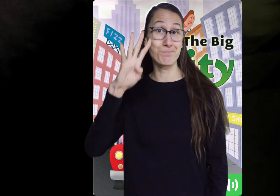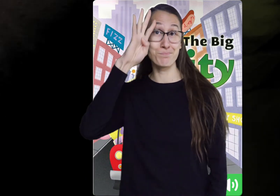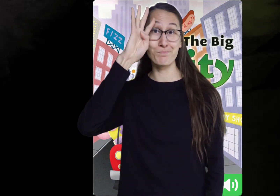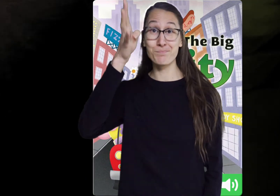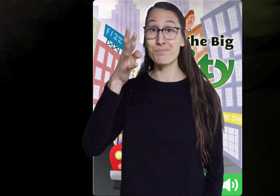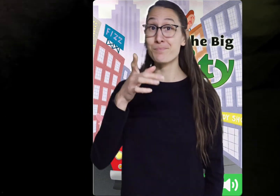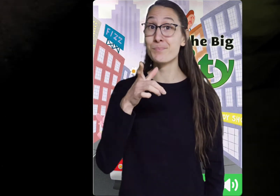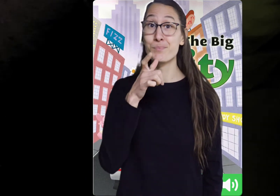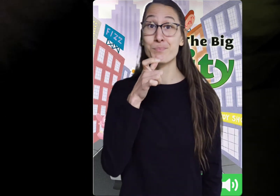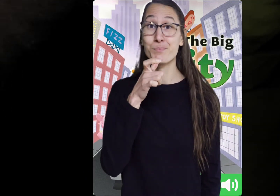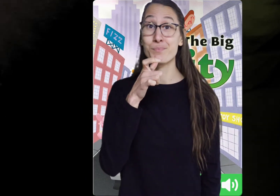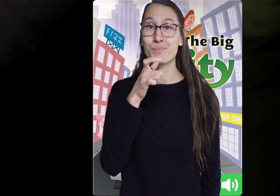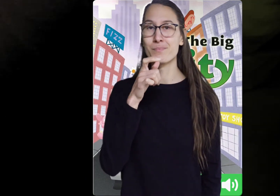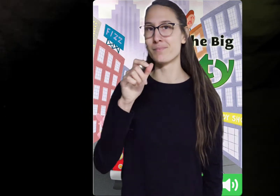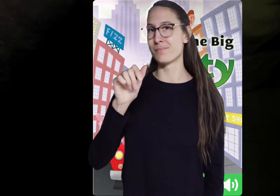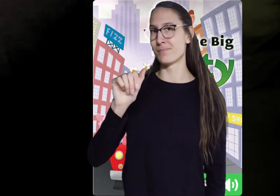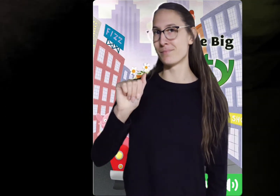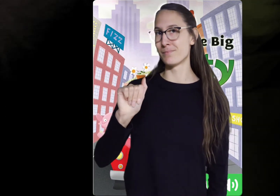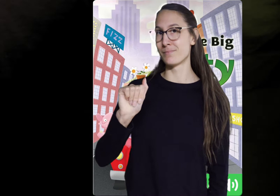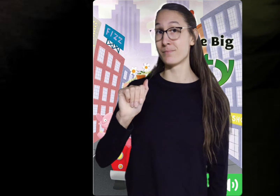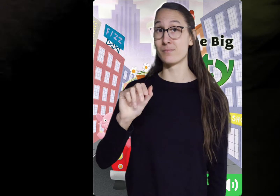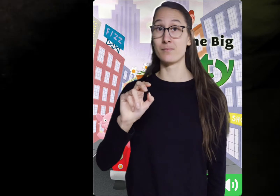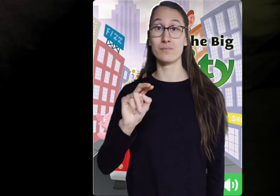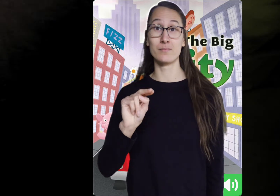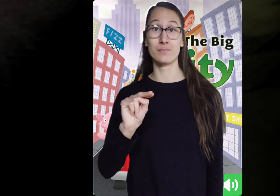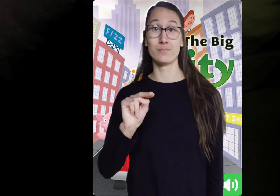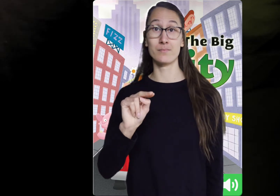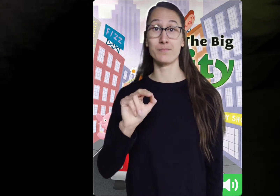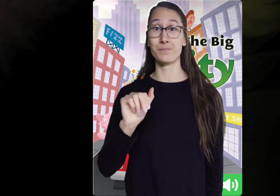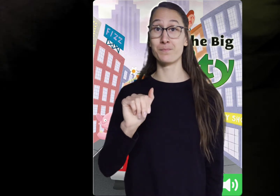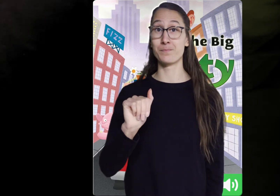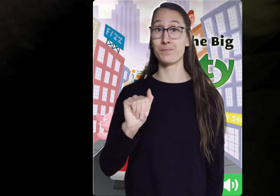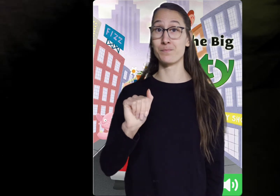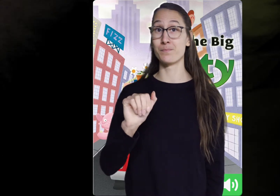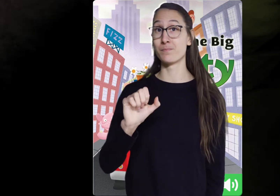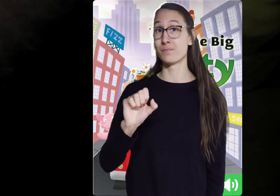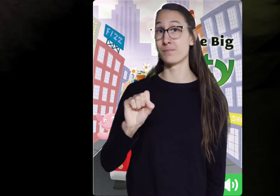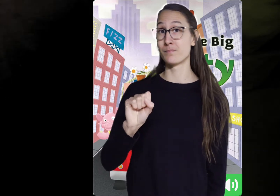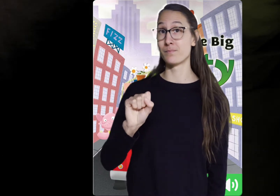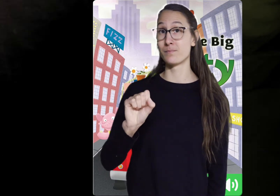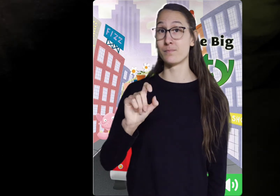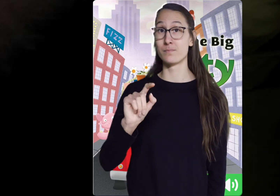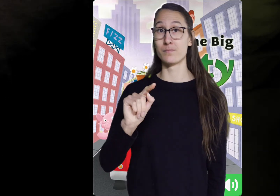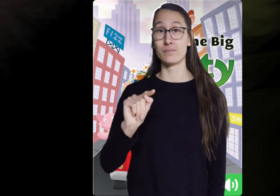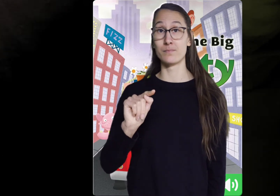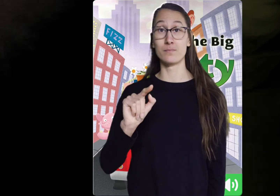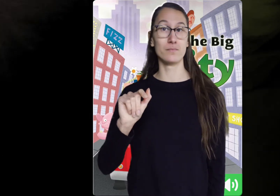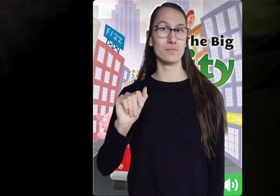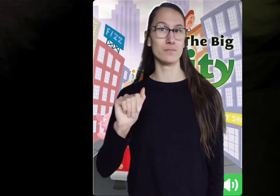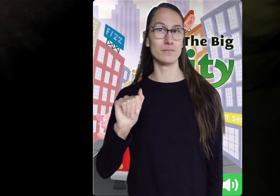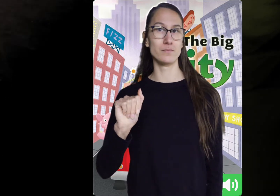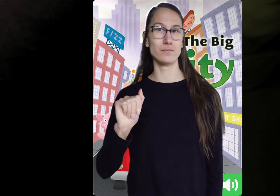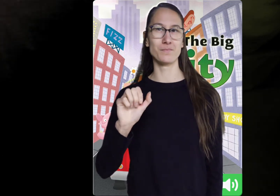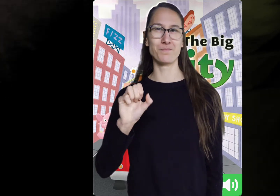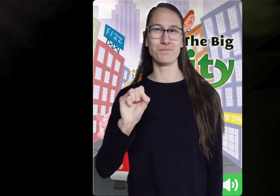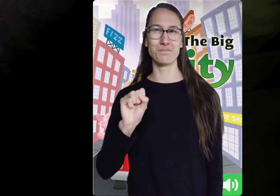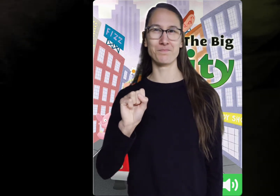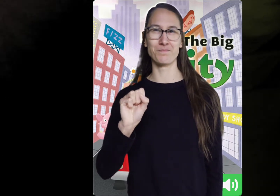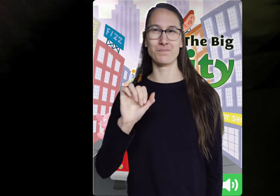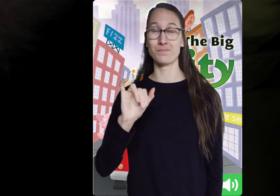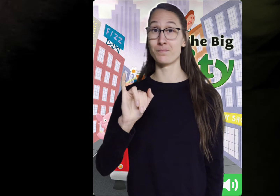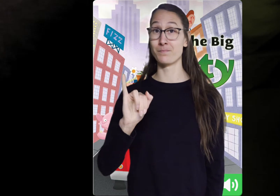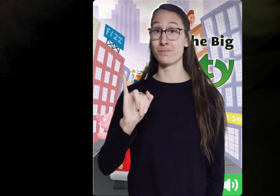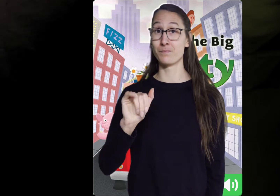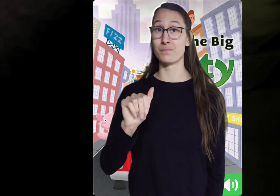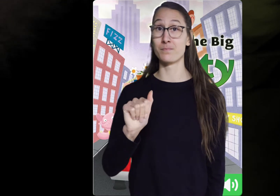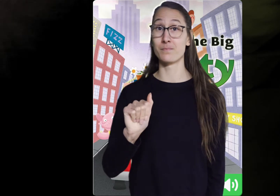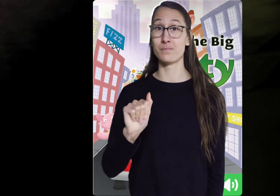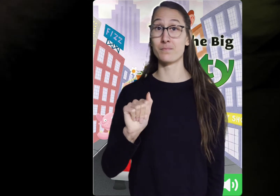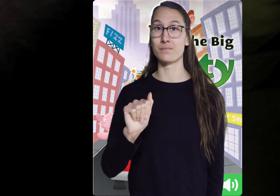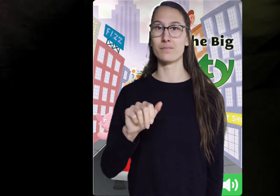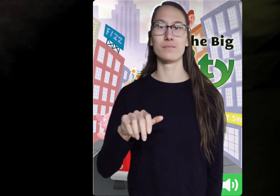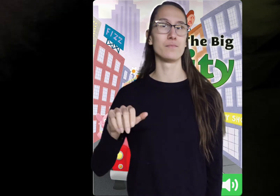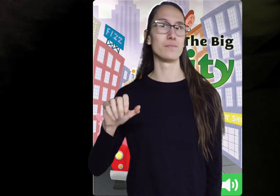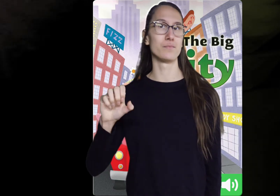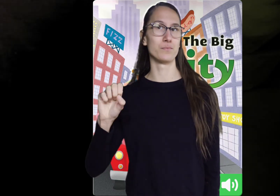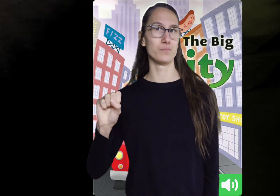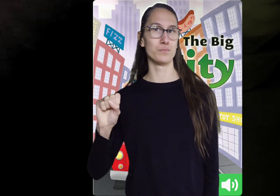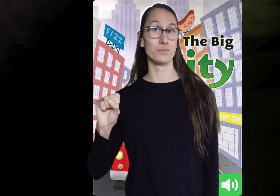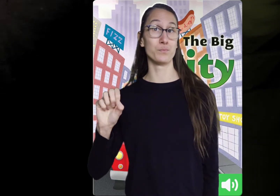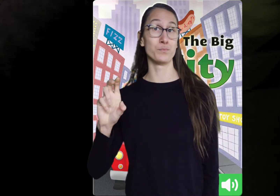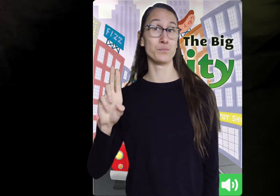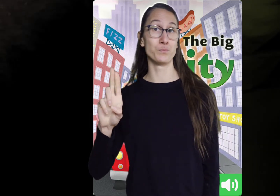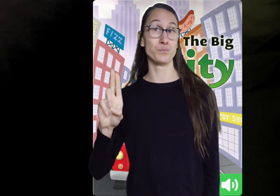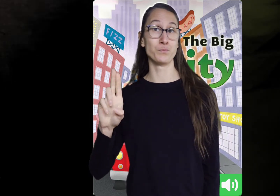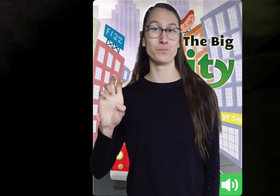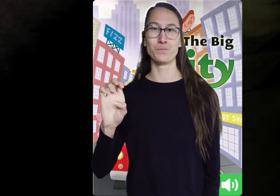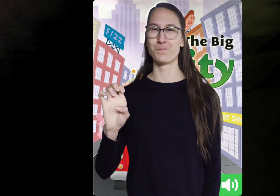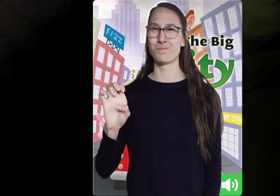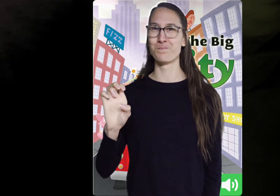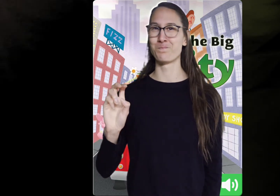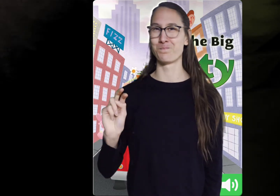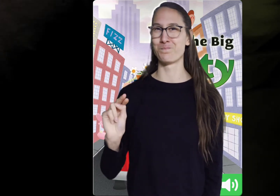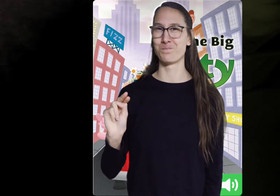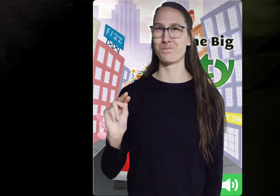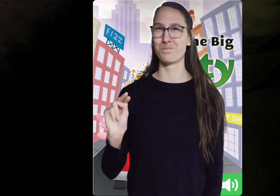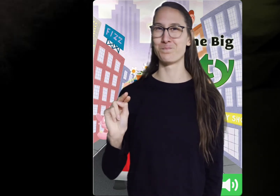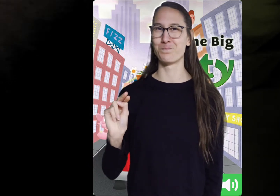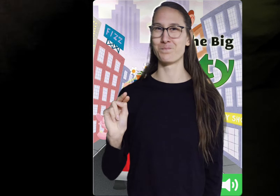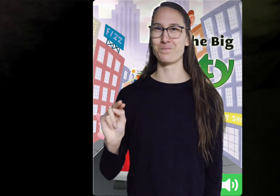By Anastasia Suen